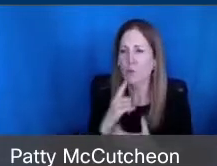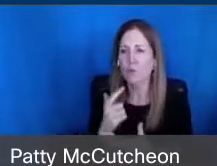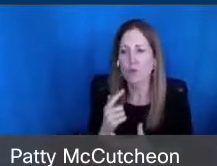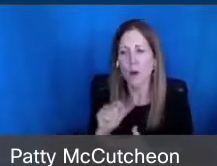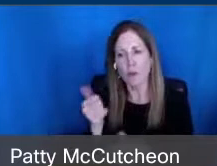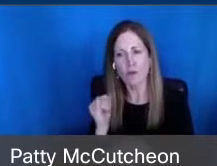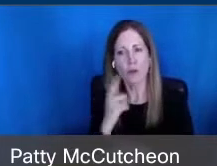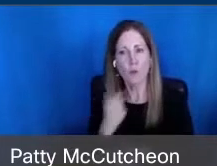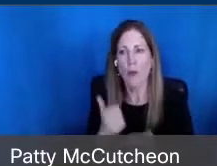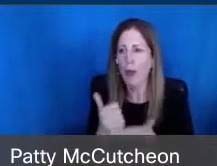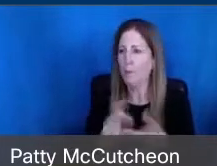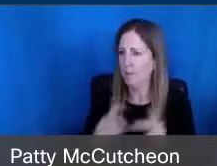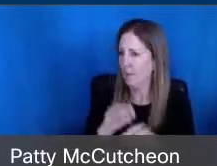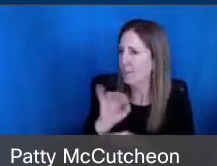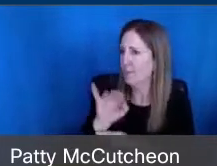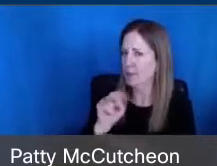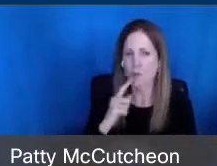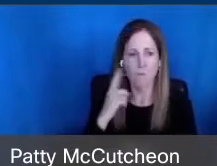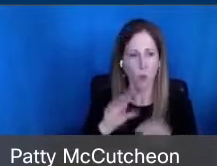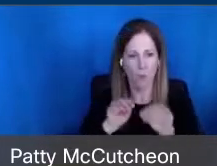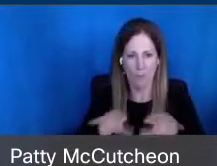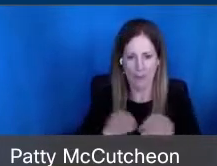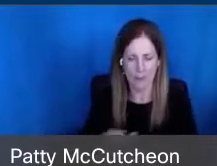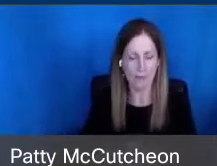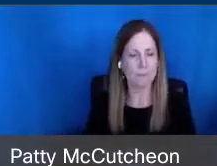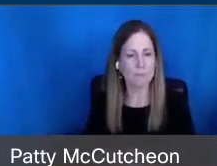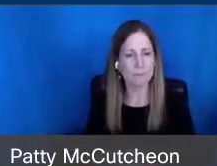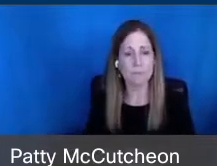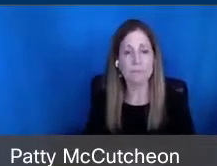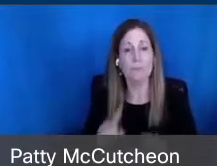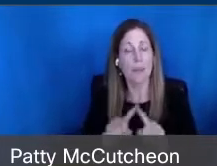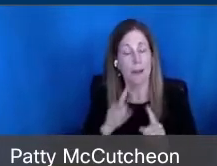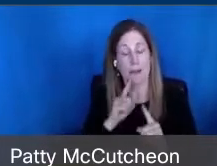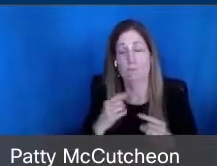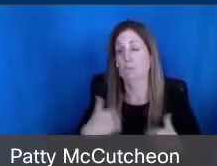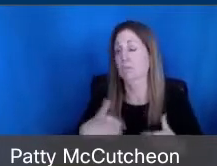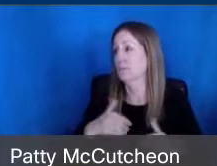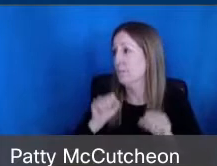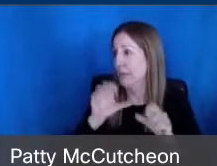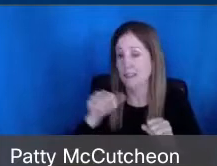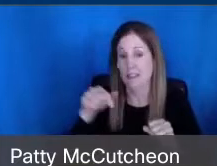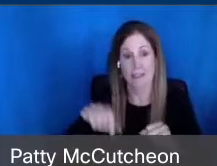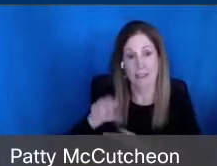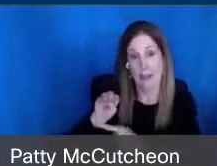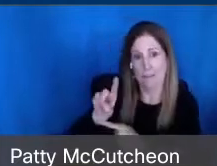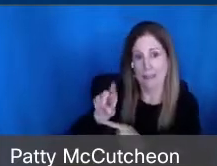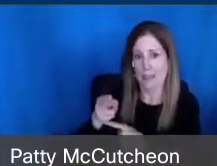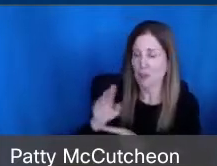as well for the pandemic. But it's amazing in this agency that everybody gets it. They want accessibility